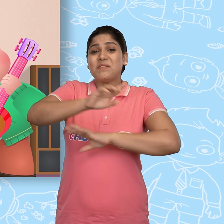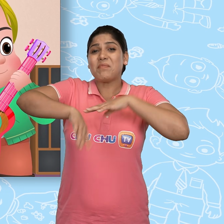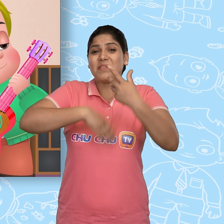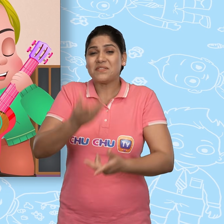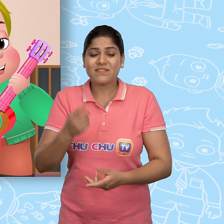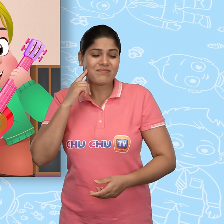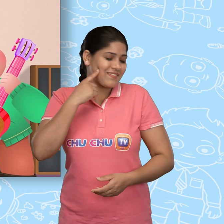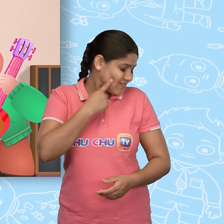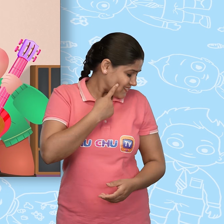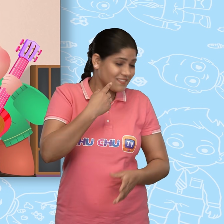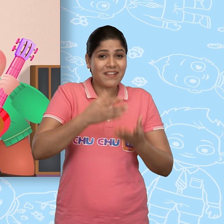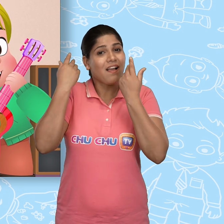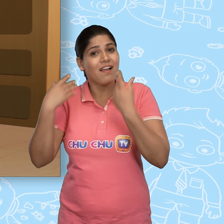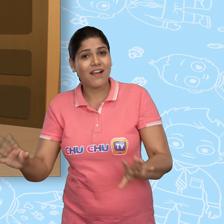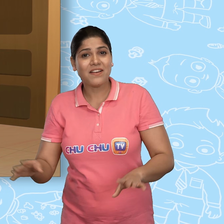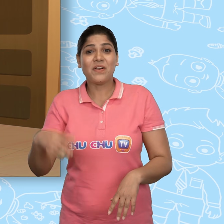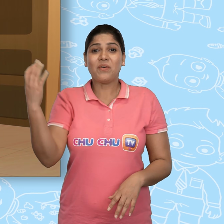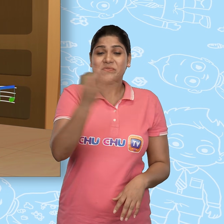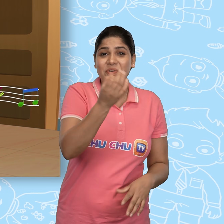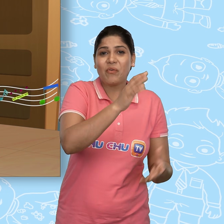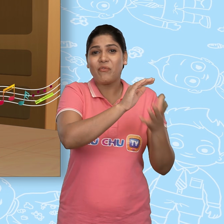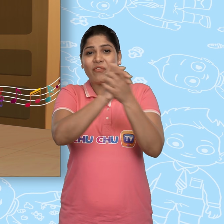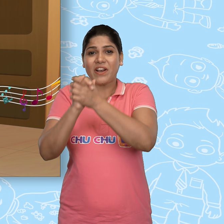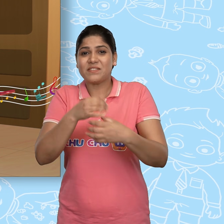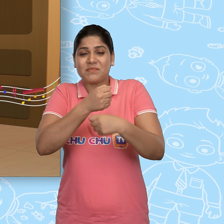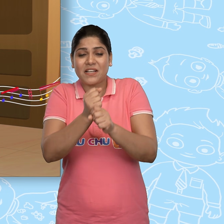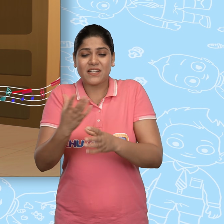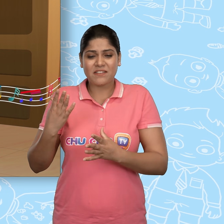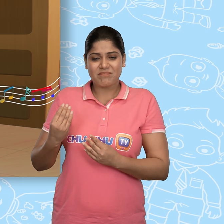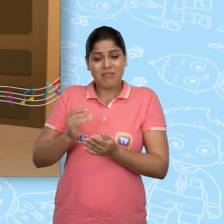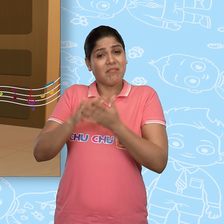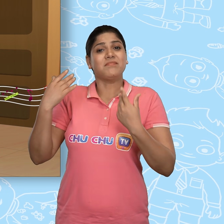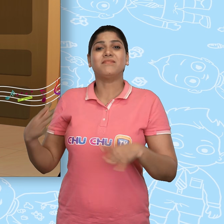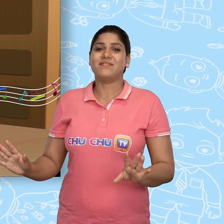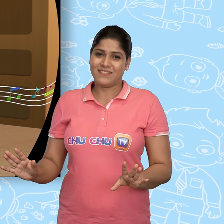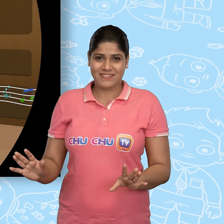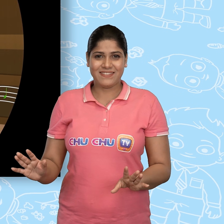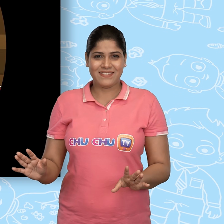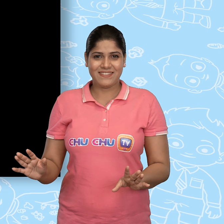that he stopped feeling shy, and overcame his fear of making new friends.